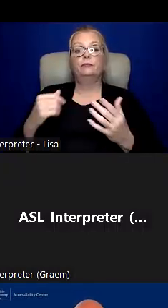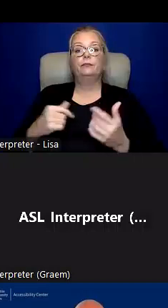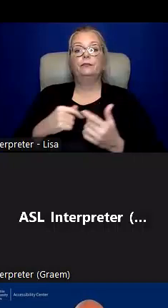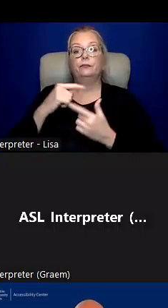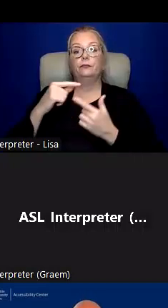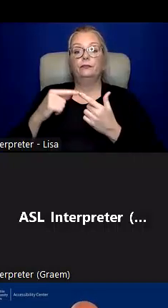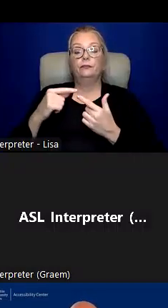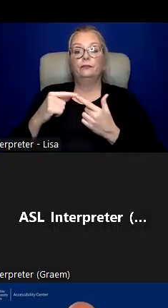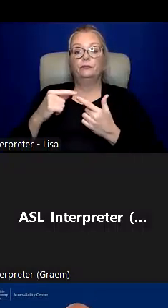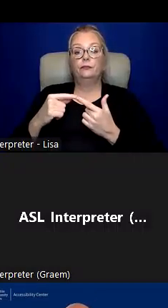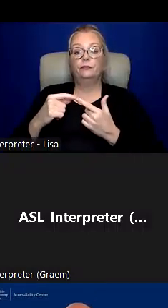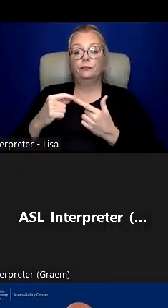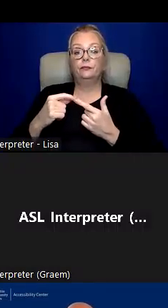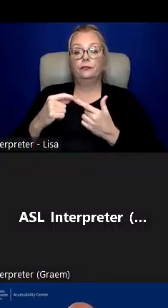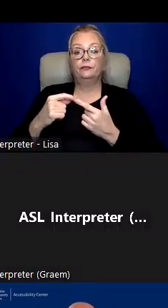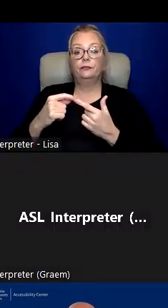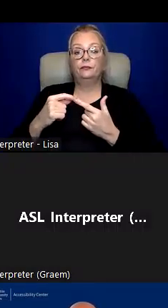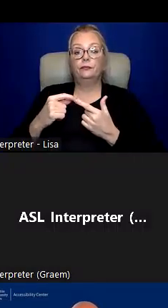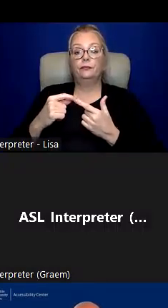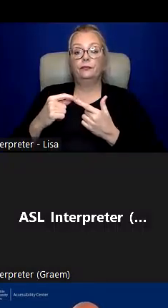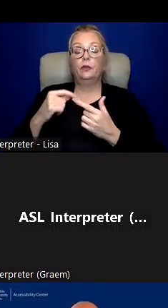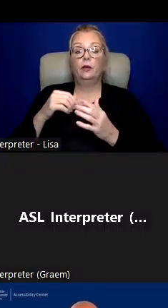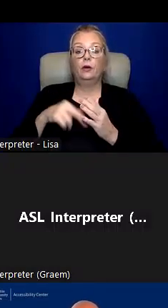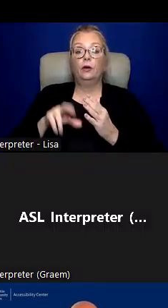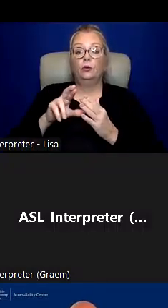The second step was to then review that information